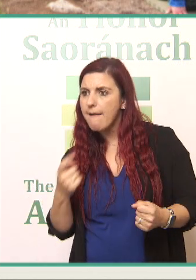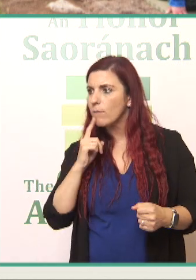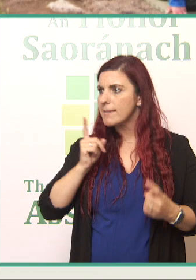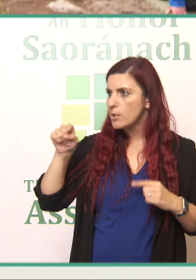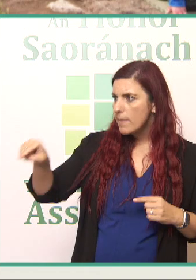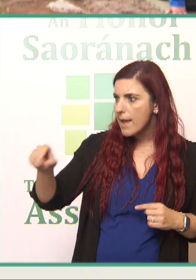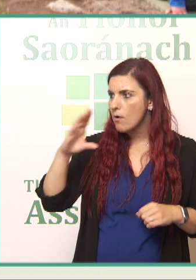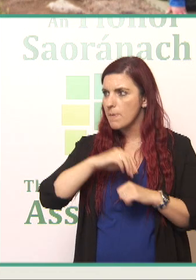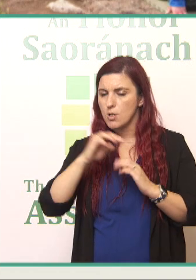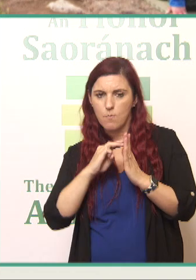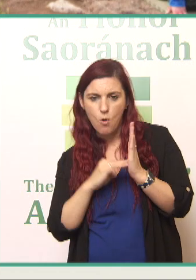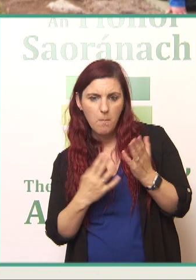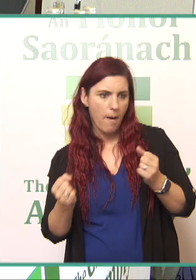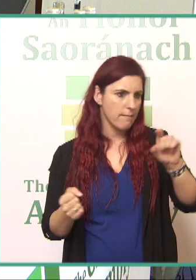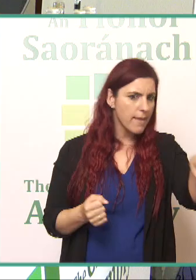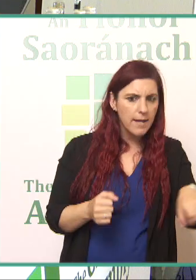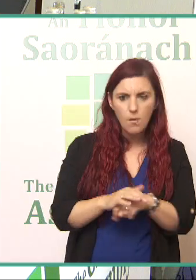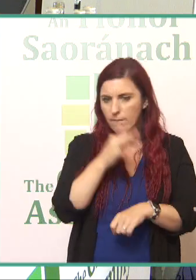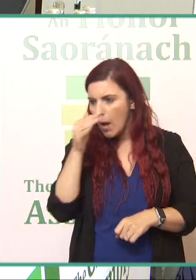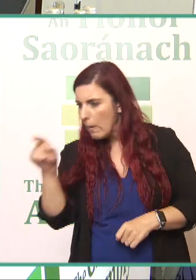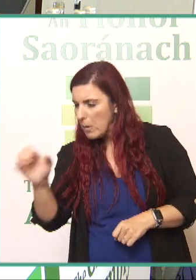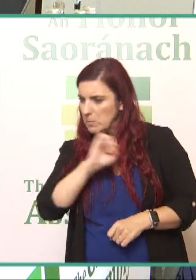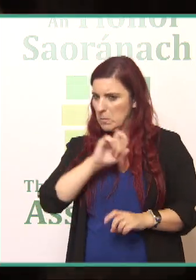of the program about that little flower there he is not quite sure the name of the Dead monument